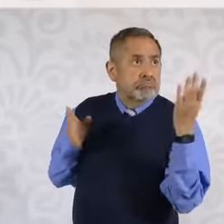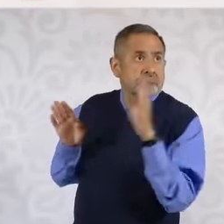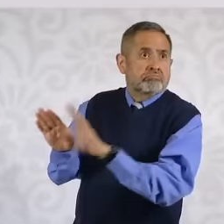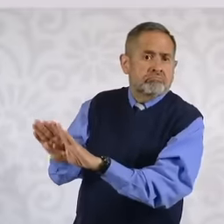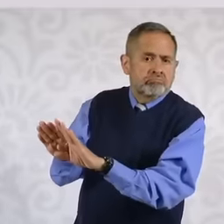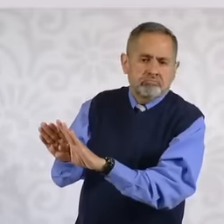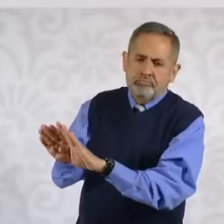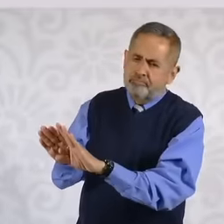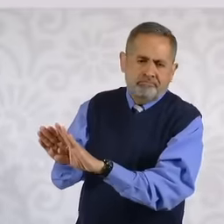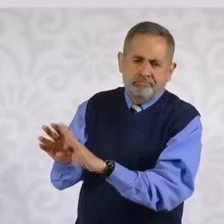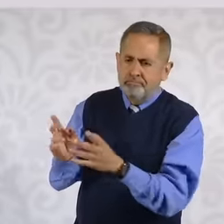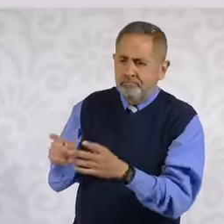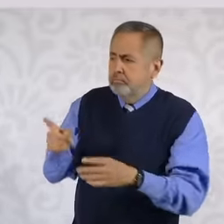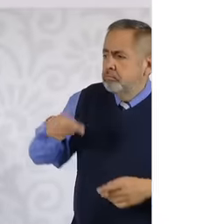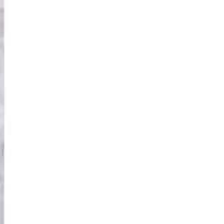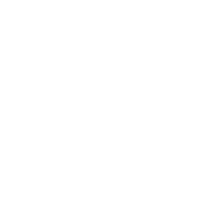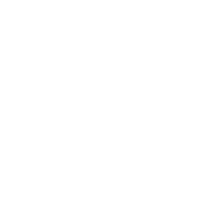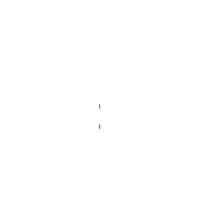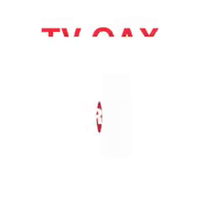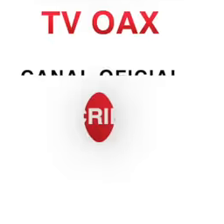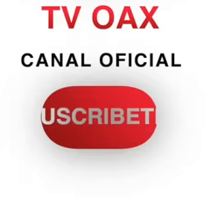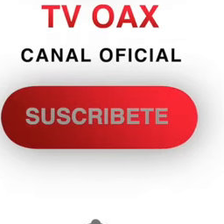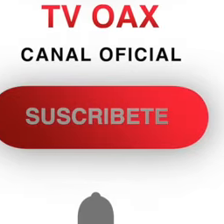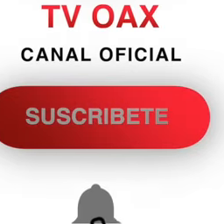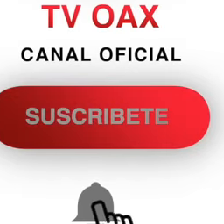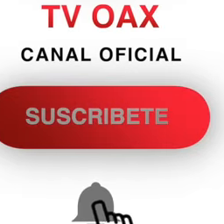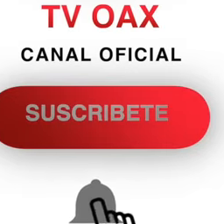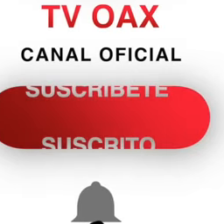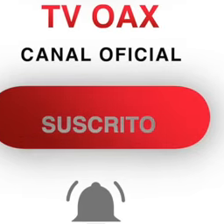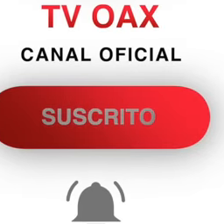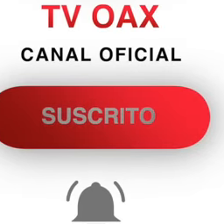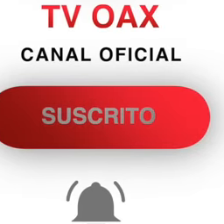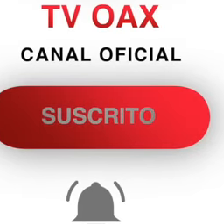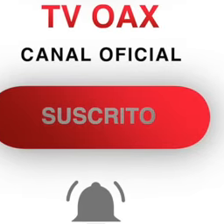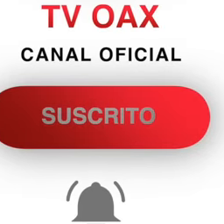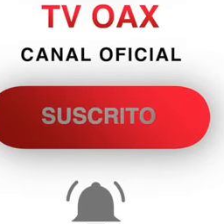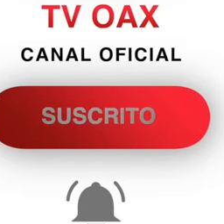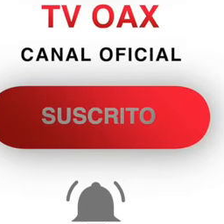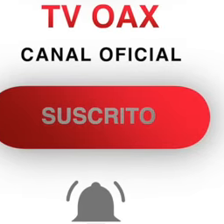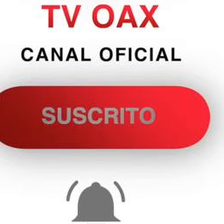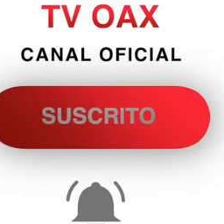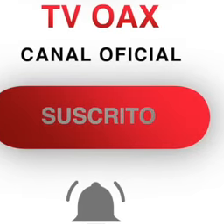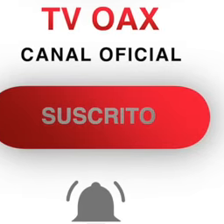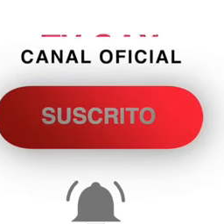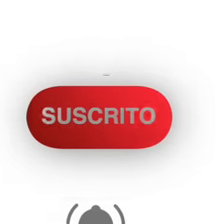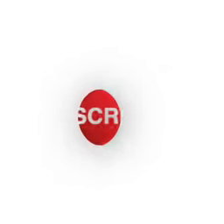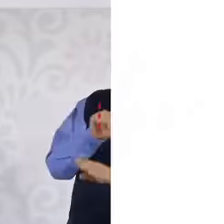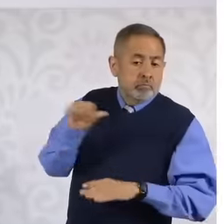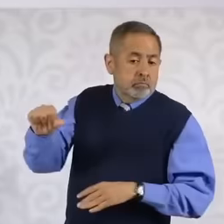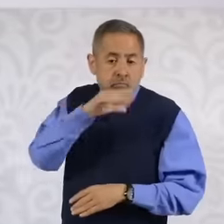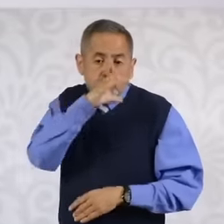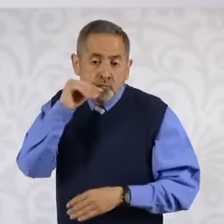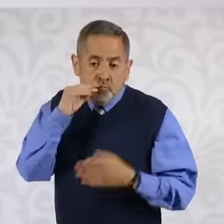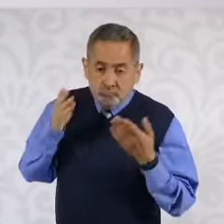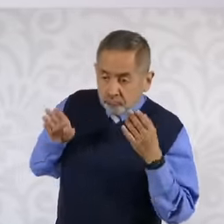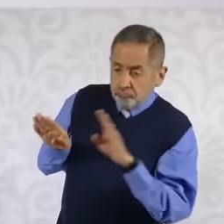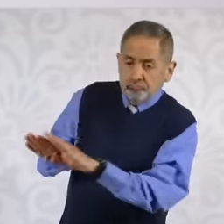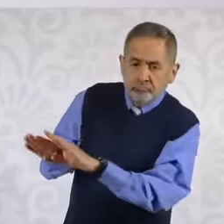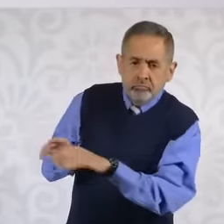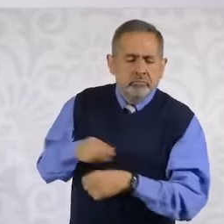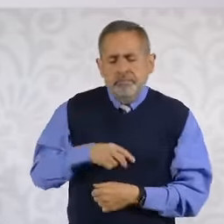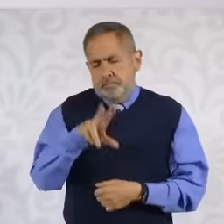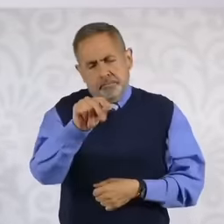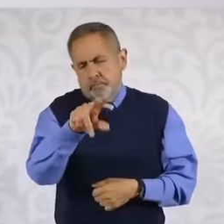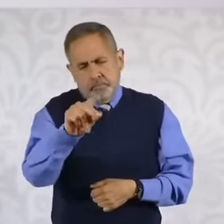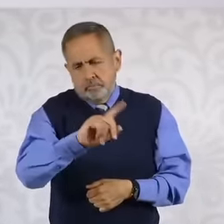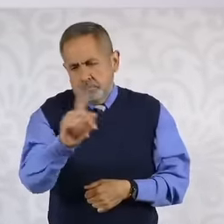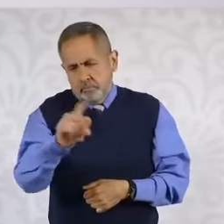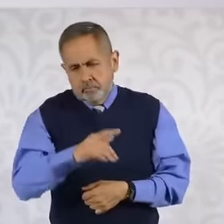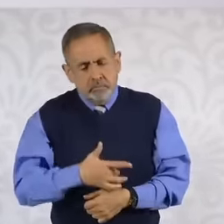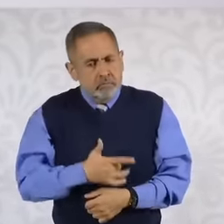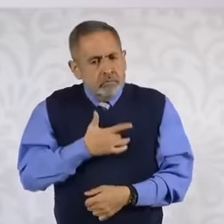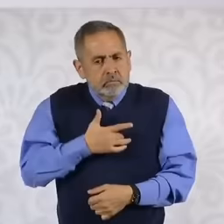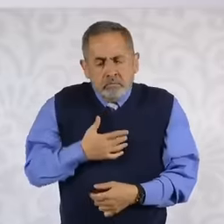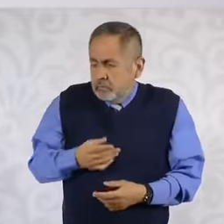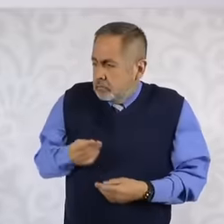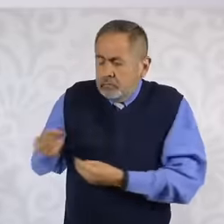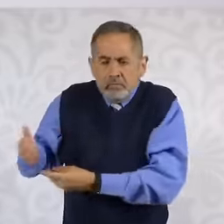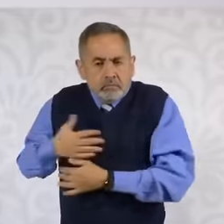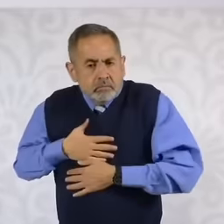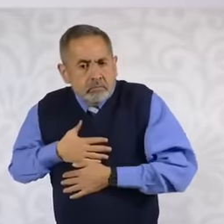affects the people, so it is not even a humanitarian issue. So